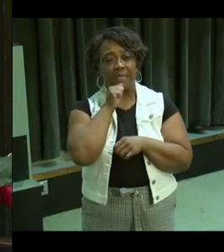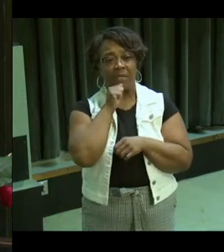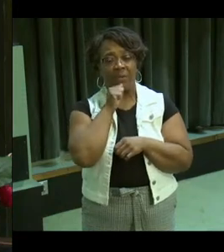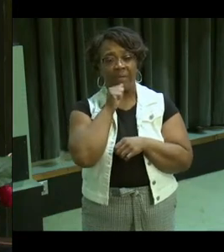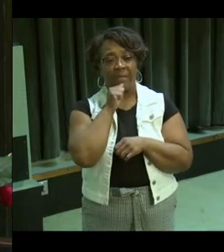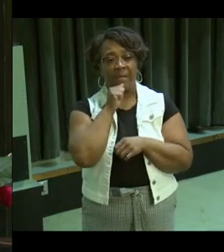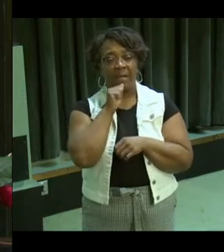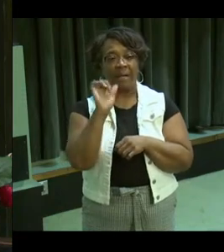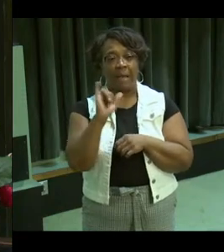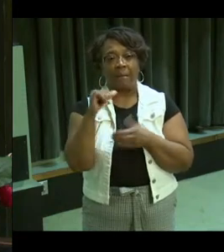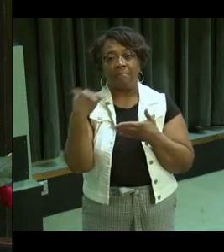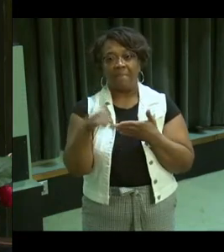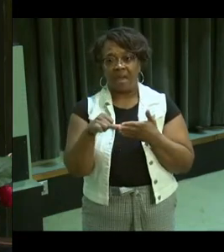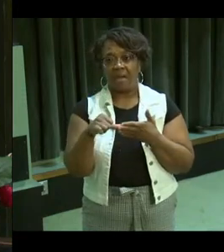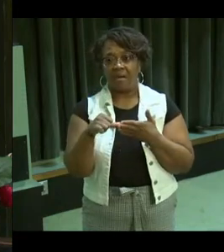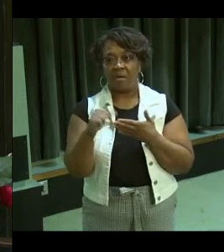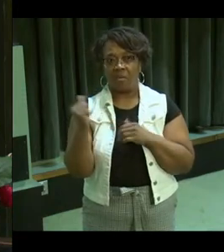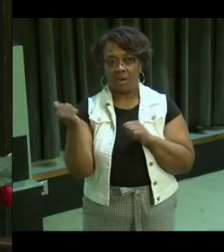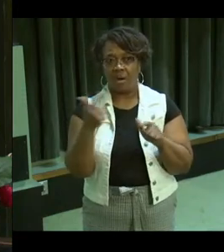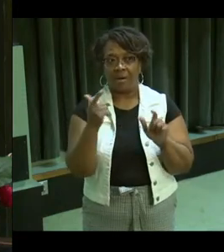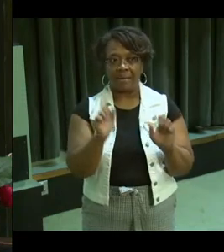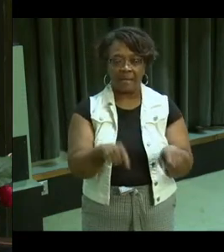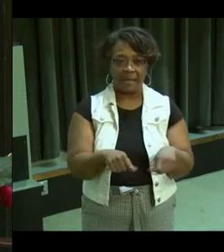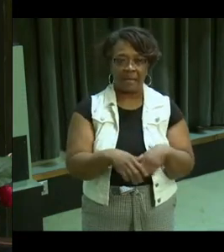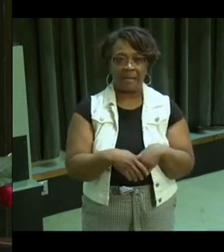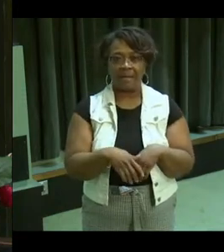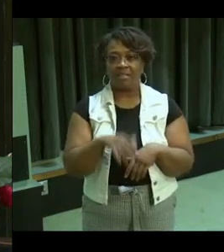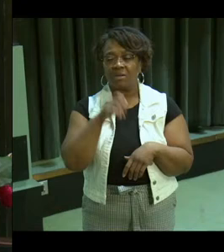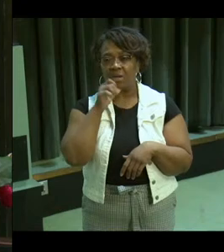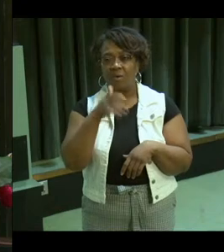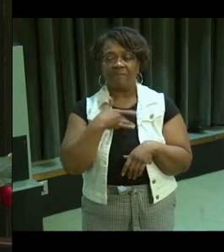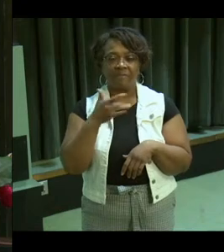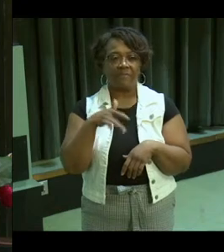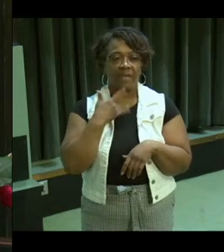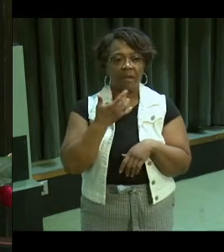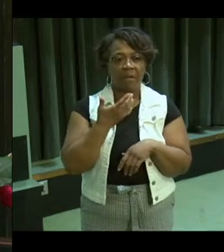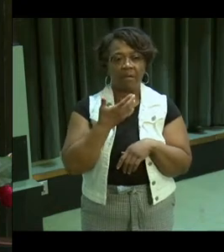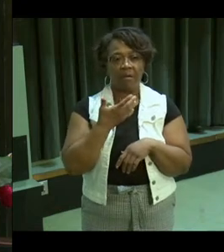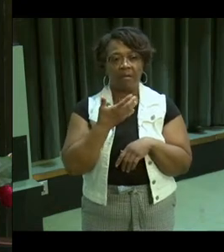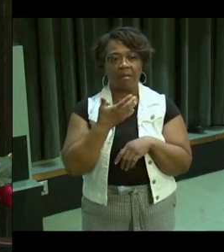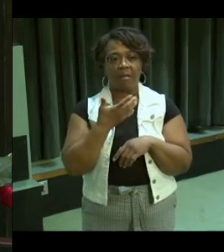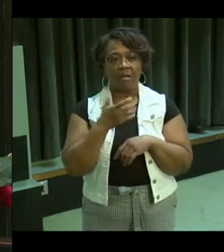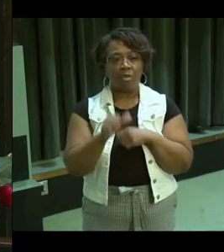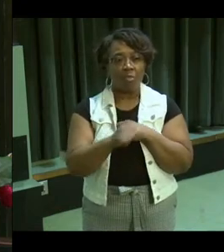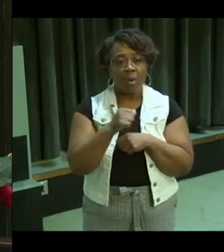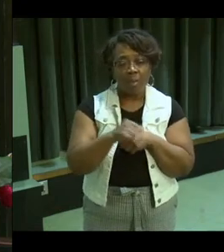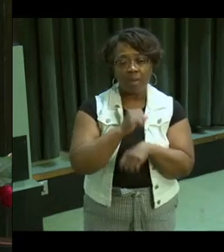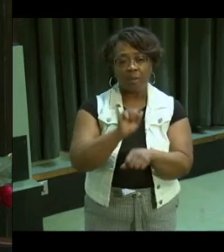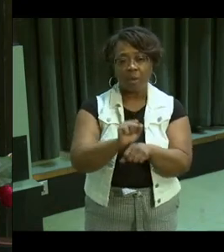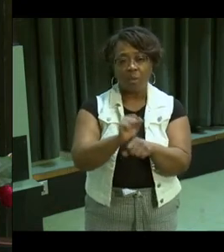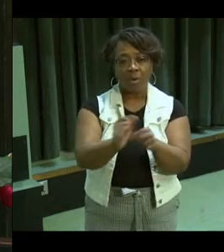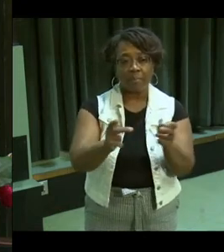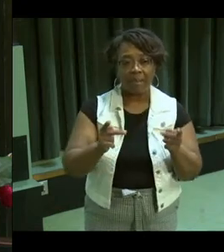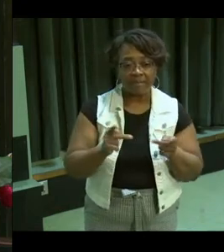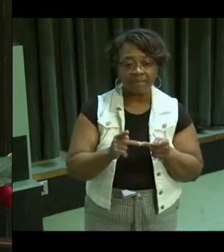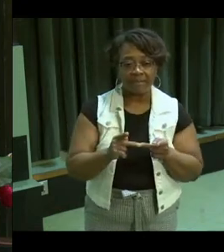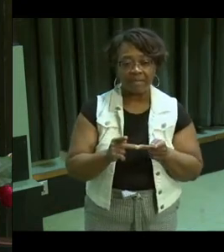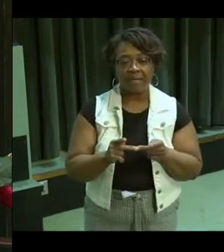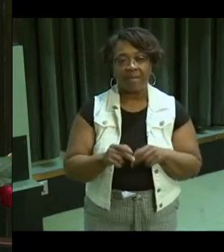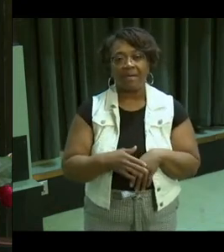secret elections, sort of vote by mail, like we all get to do. That way there's not